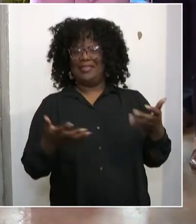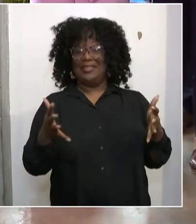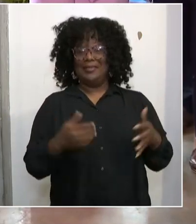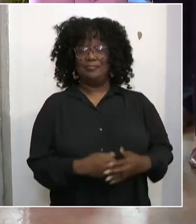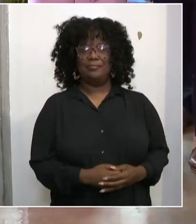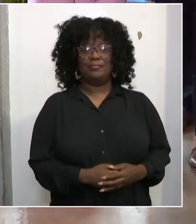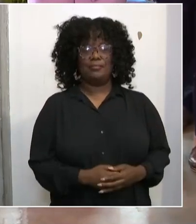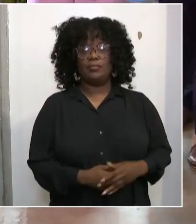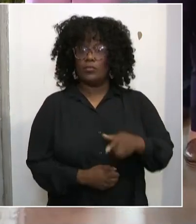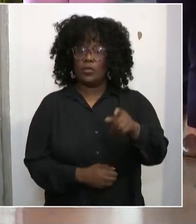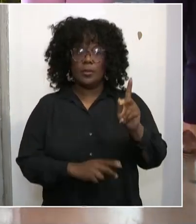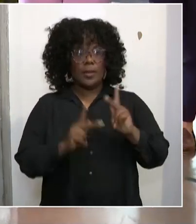um, for, um,